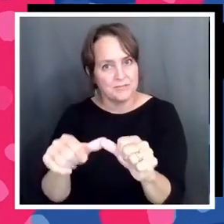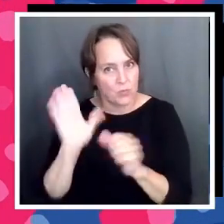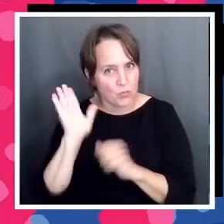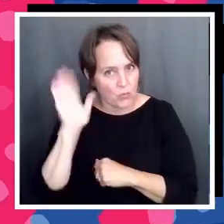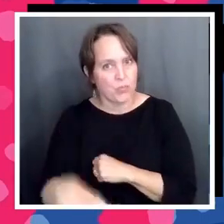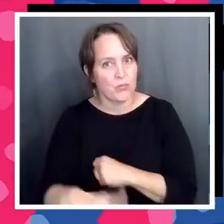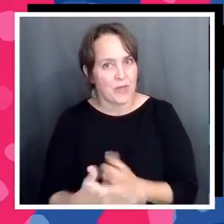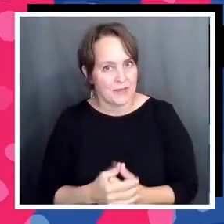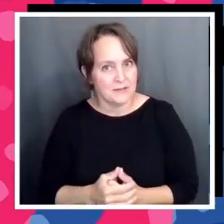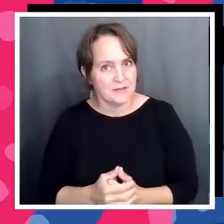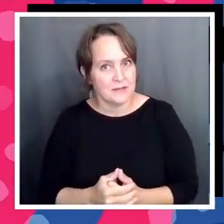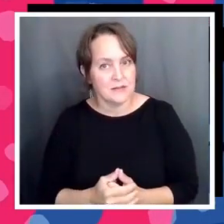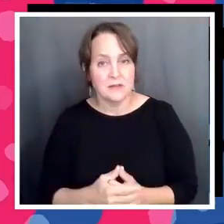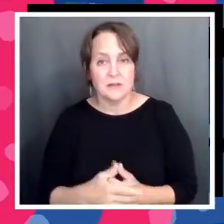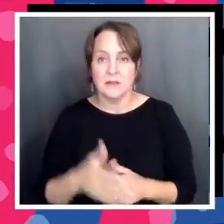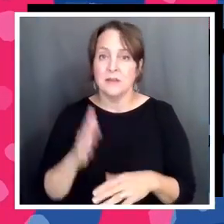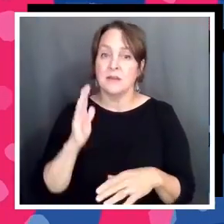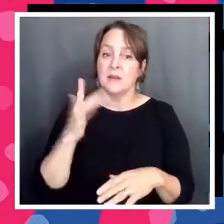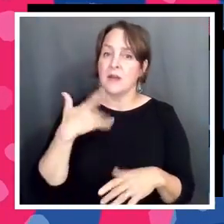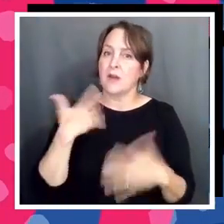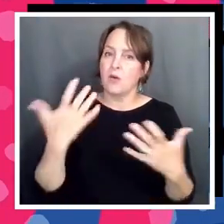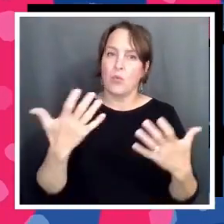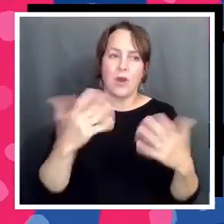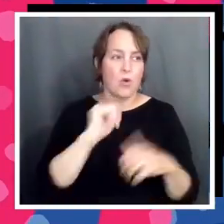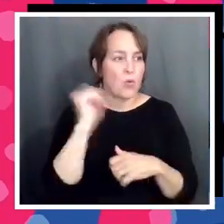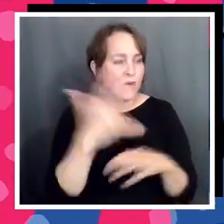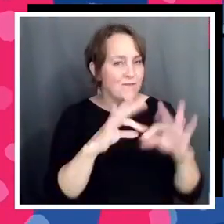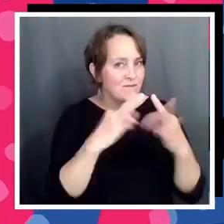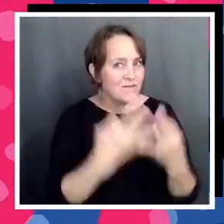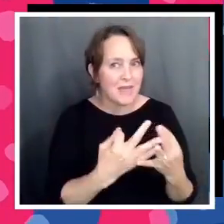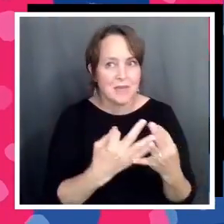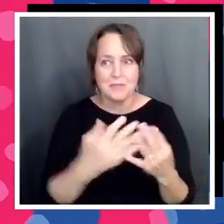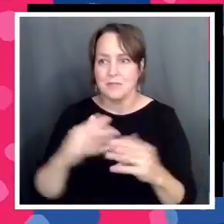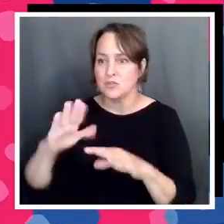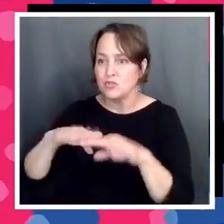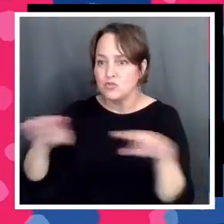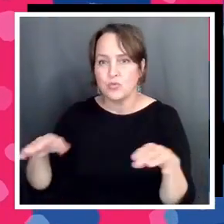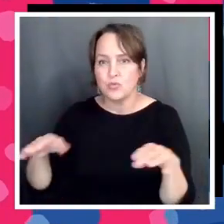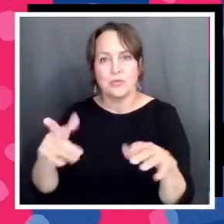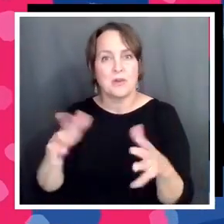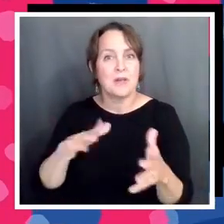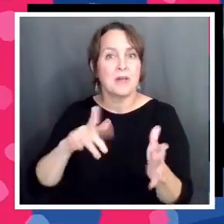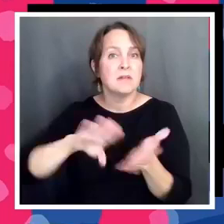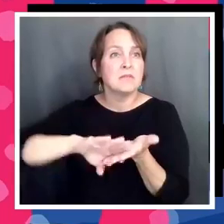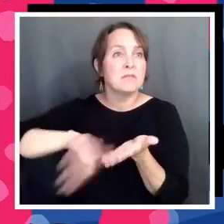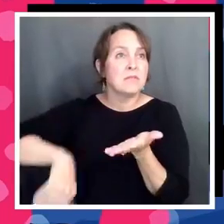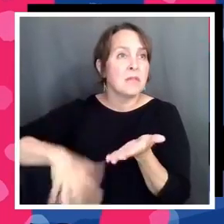EVERY TOOL IN THE TOOLBOX.